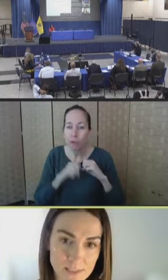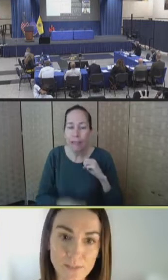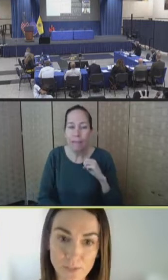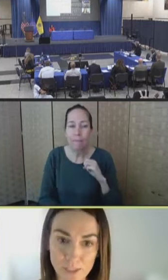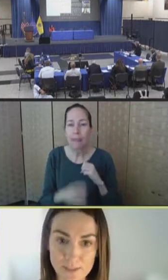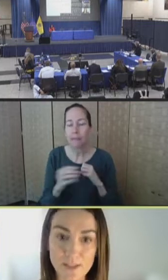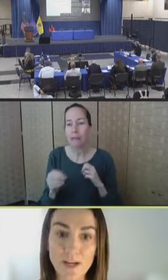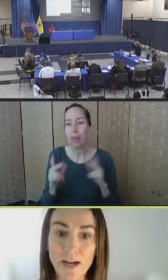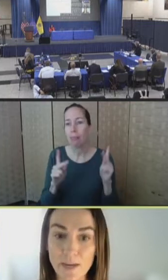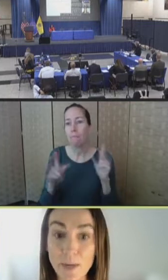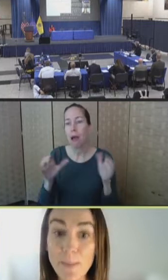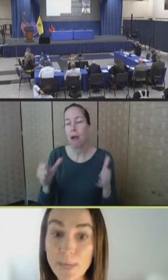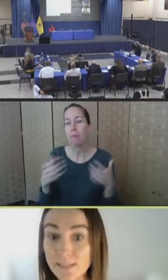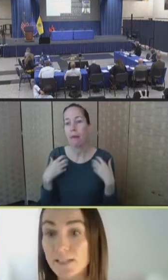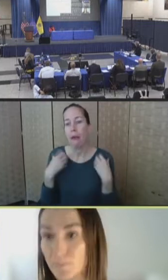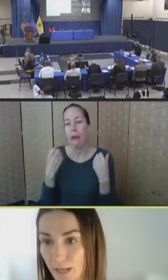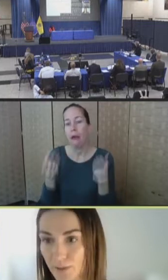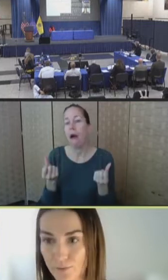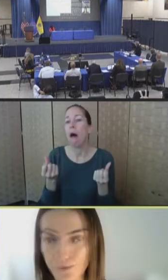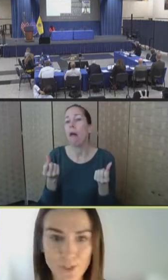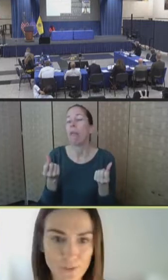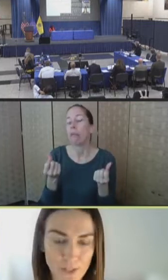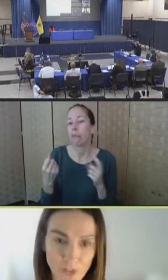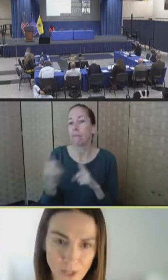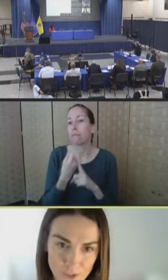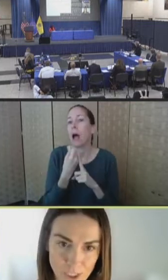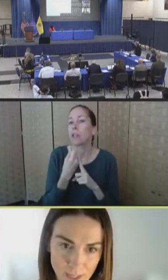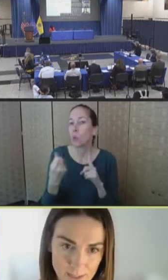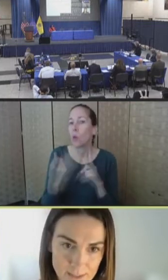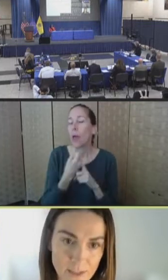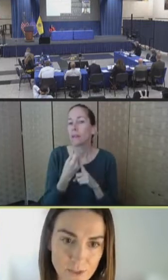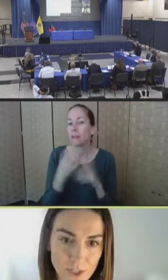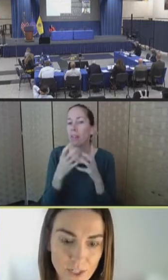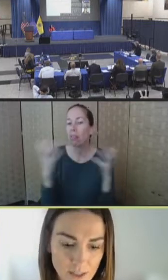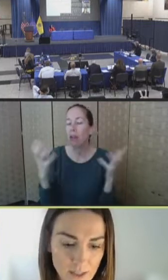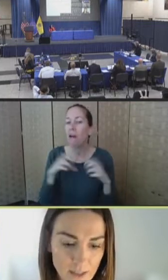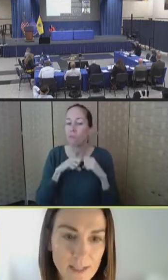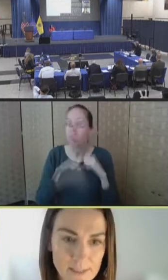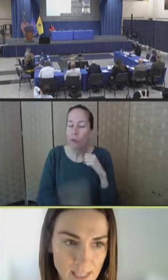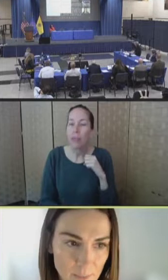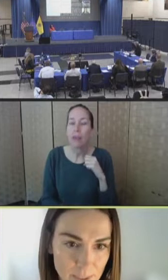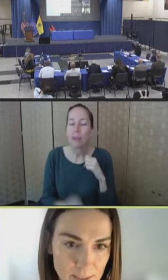of this immense amount of grief that our country has endured. Next slide, please.